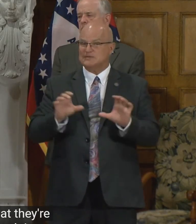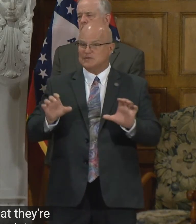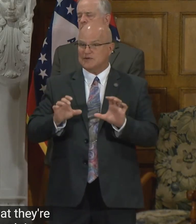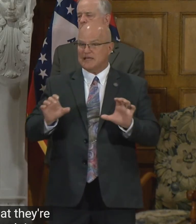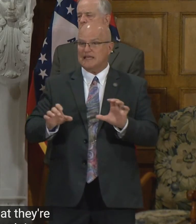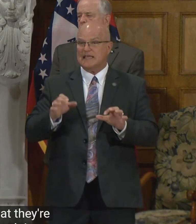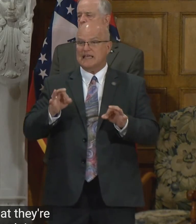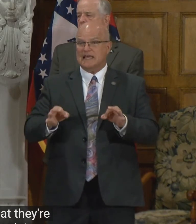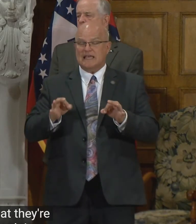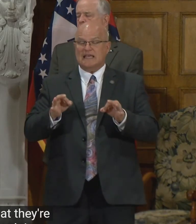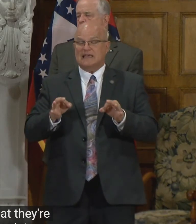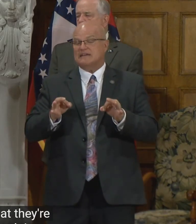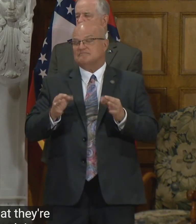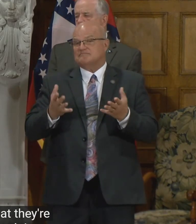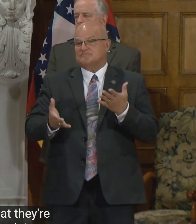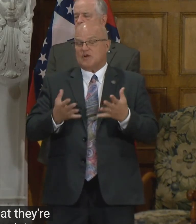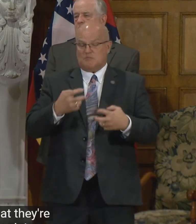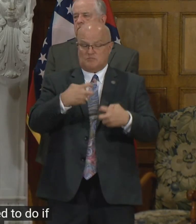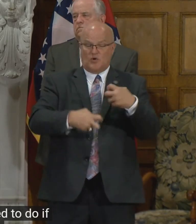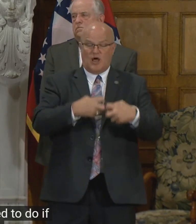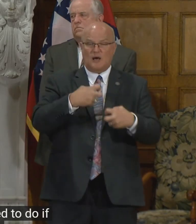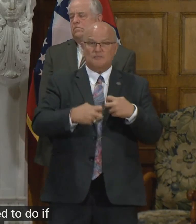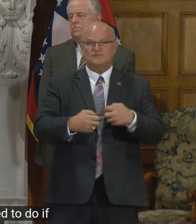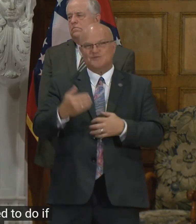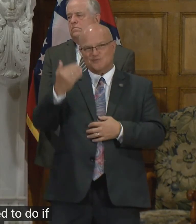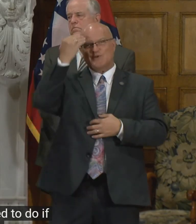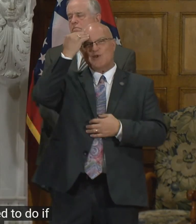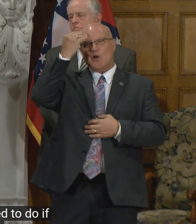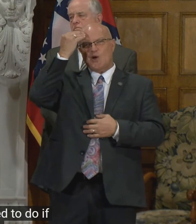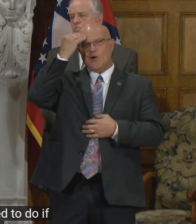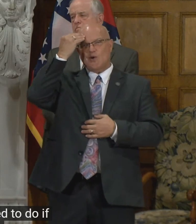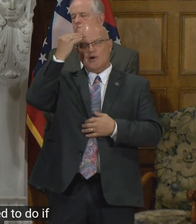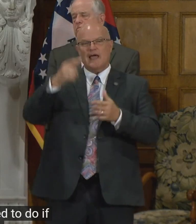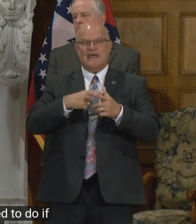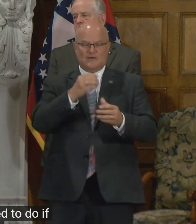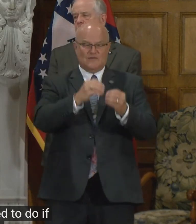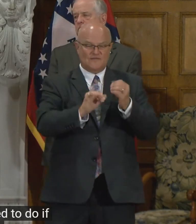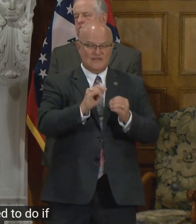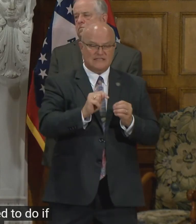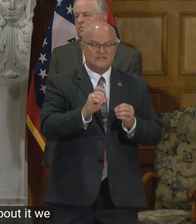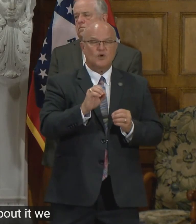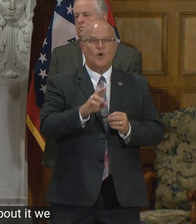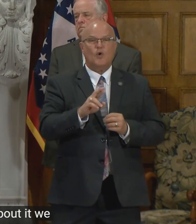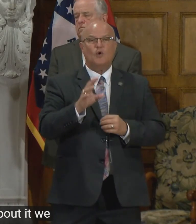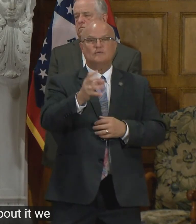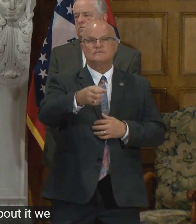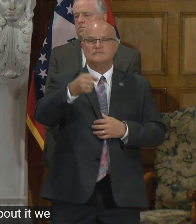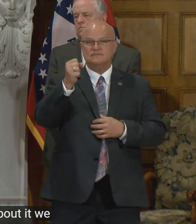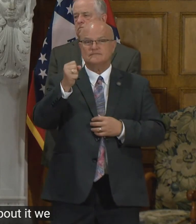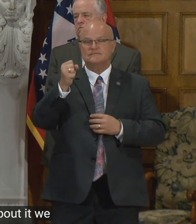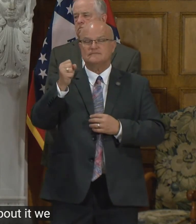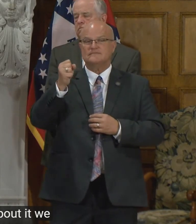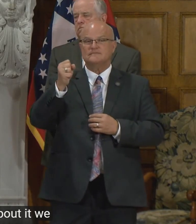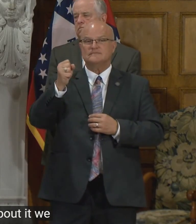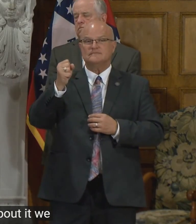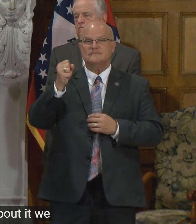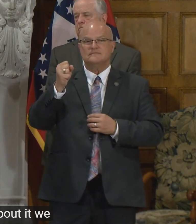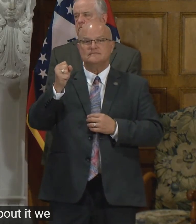If they get into problems, we know about it. We either can fix it or we can file